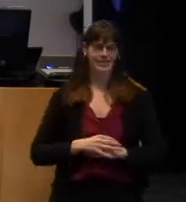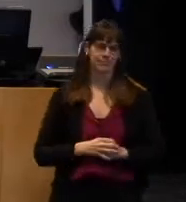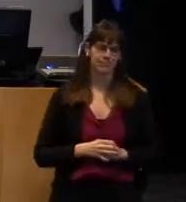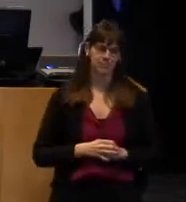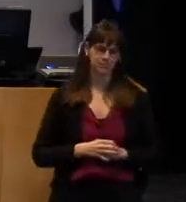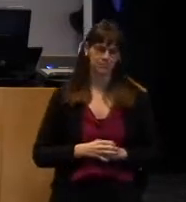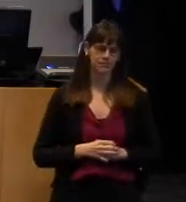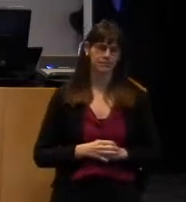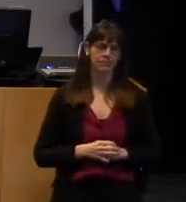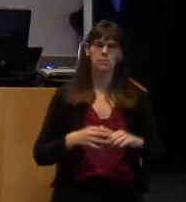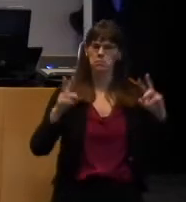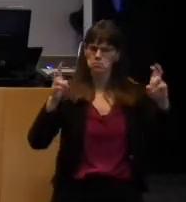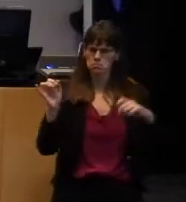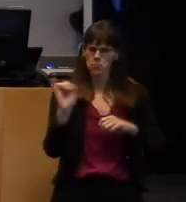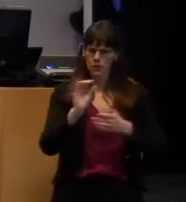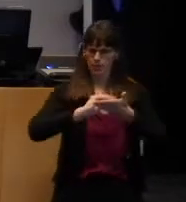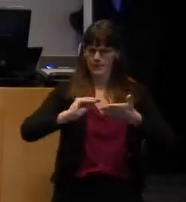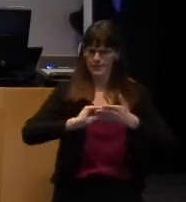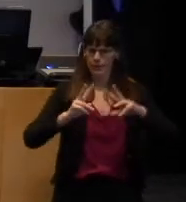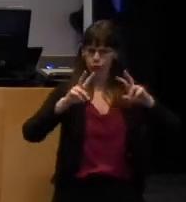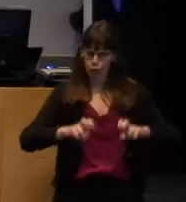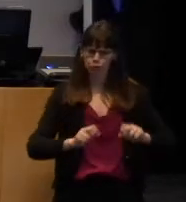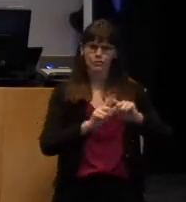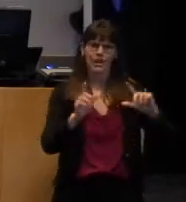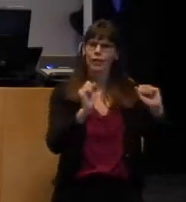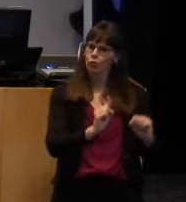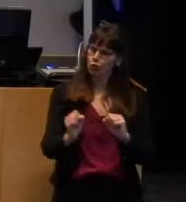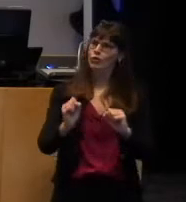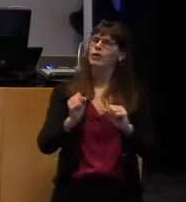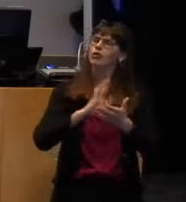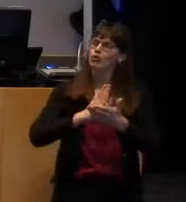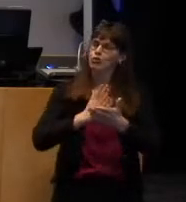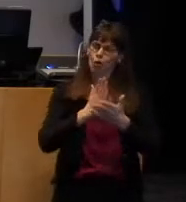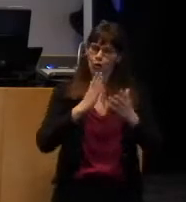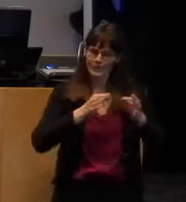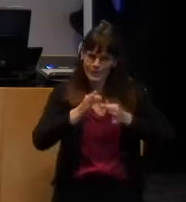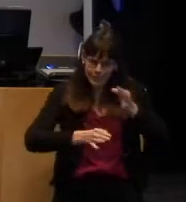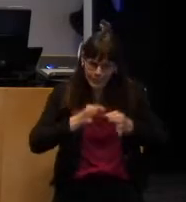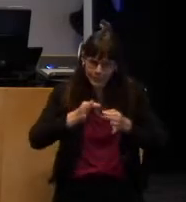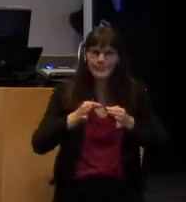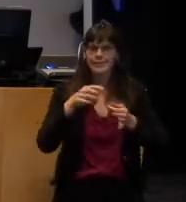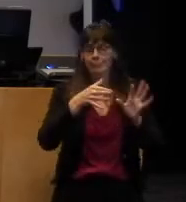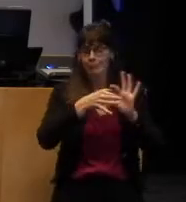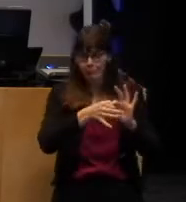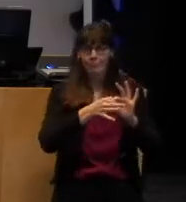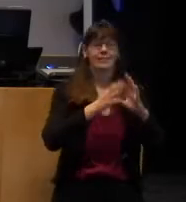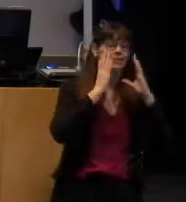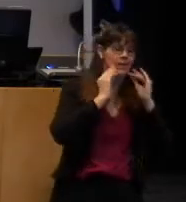The PhD entitled a descriptive study of linguistic interpreting strategies in Dutch - Flemish Sign Language interpreting